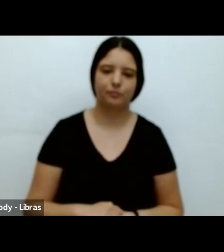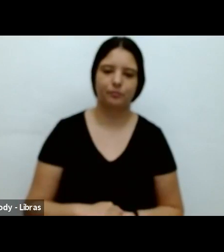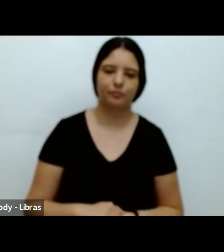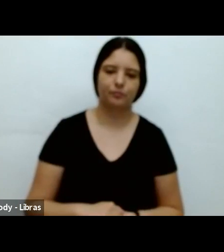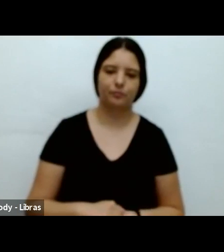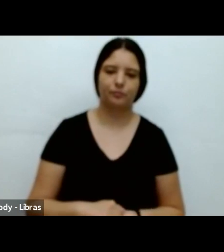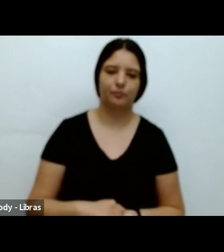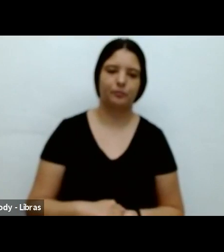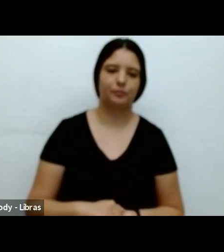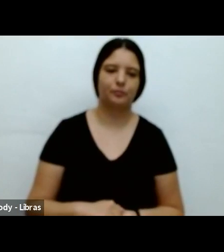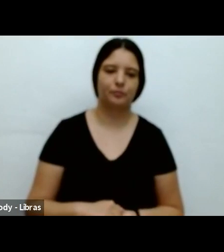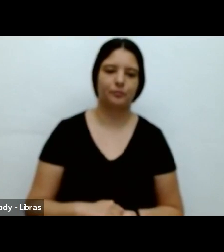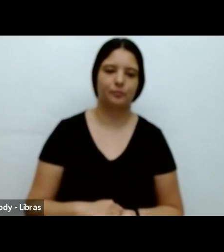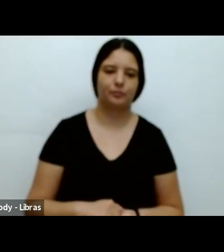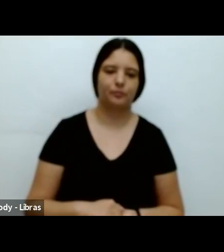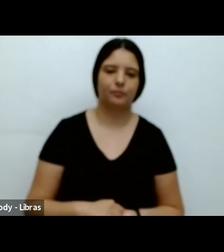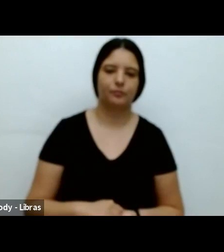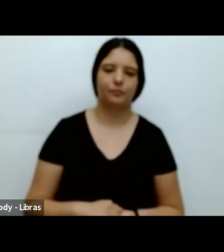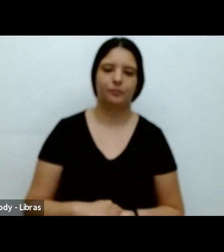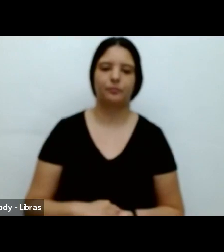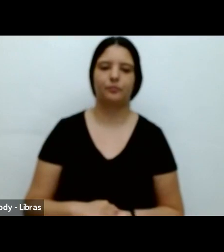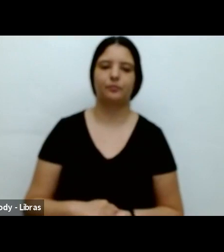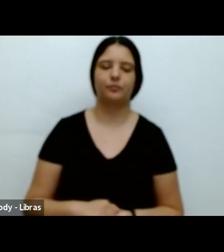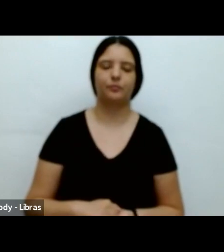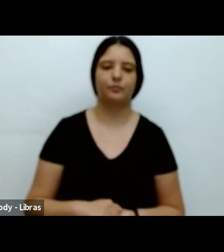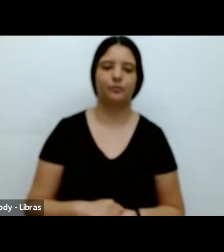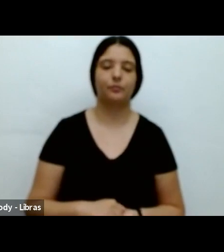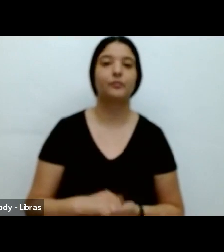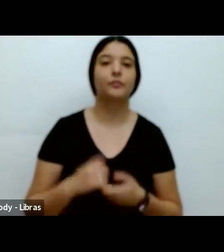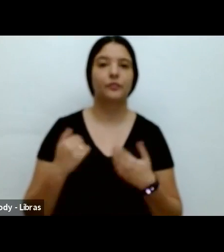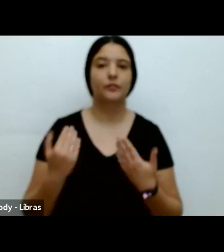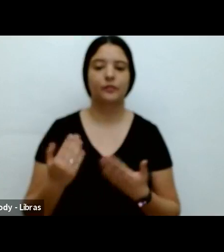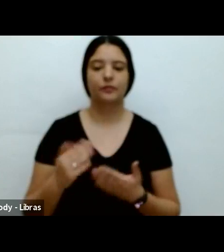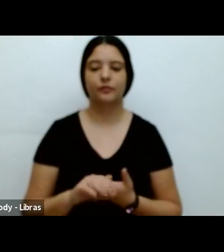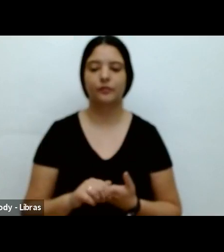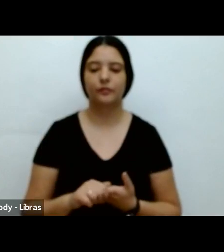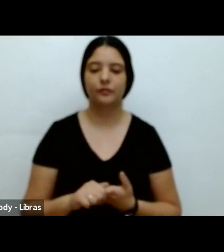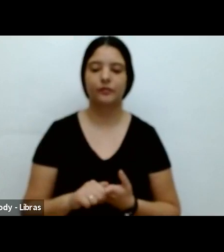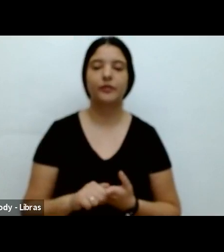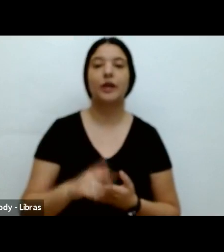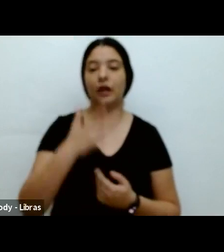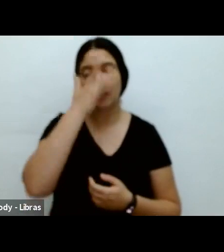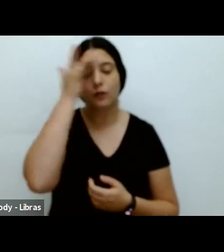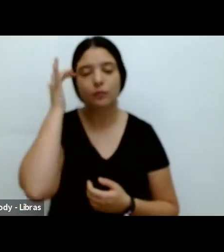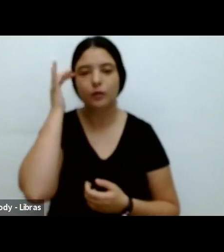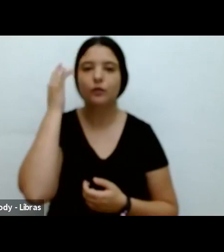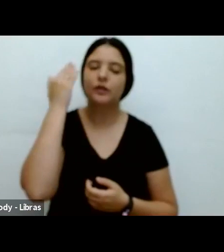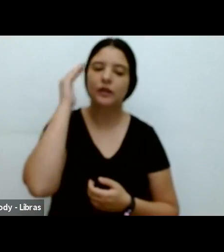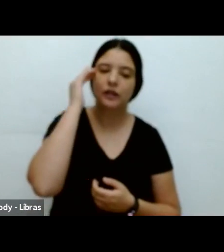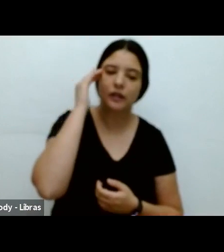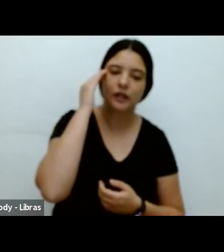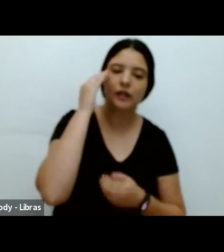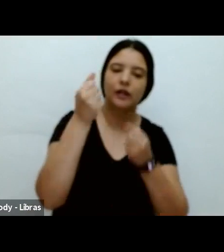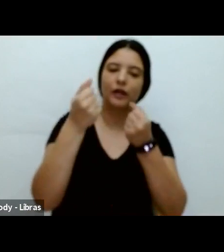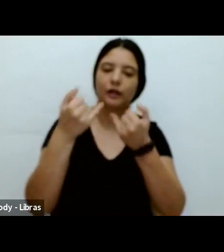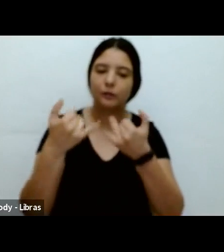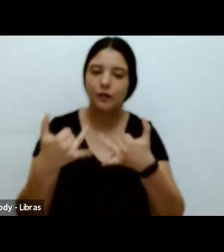make the kind of all. Explain that these, these Pro that these, these Production support. ctional ctional, in the sense that it lowers cholesterol